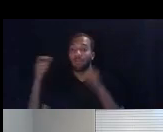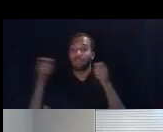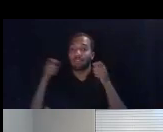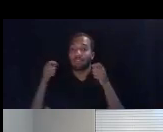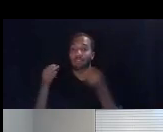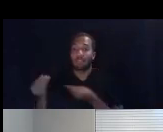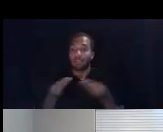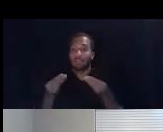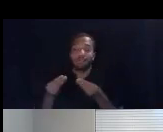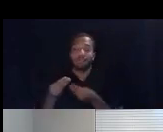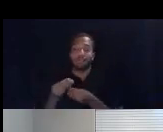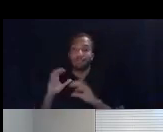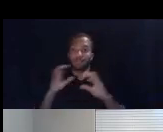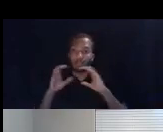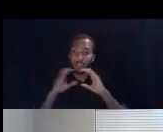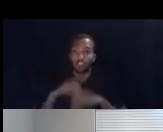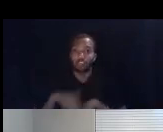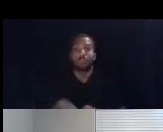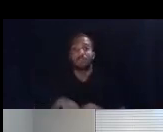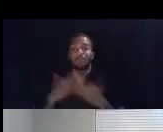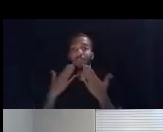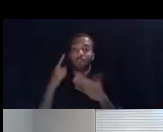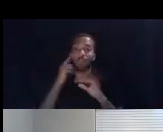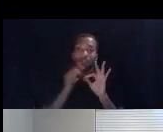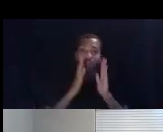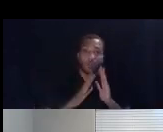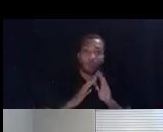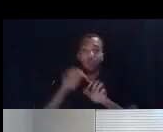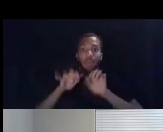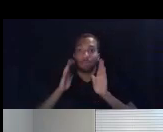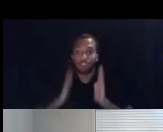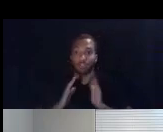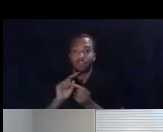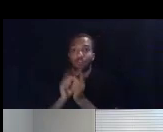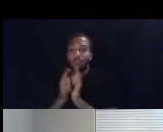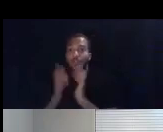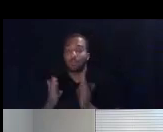to our interpreters, captioners, Michael on tech. I just thank everyone for being here